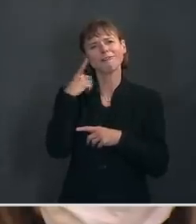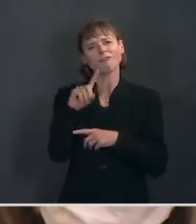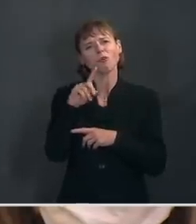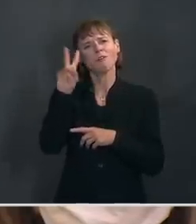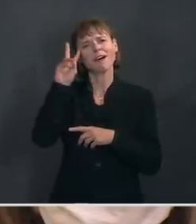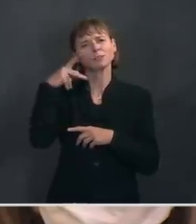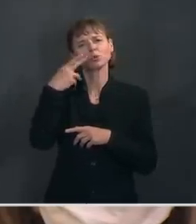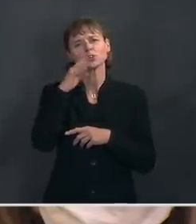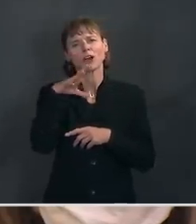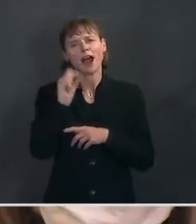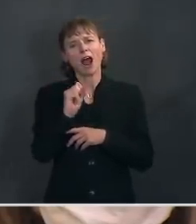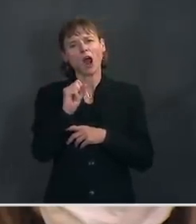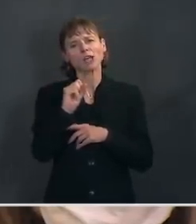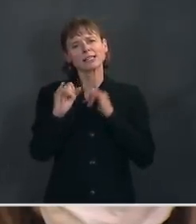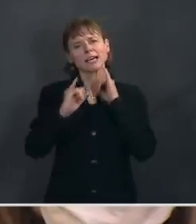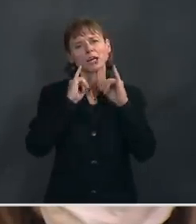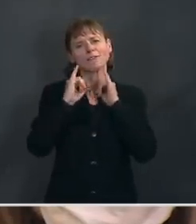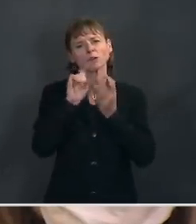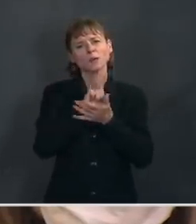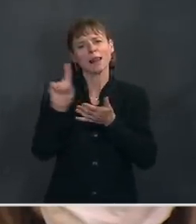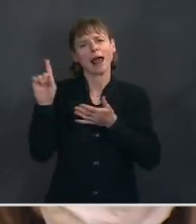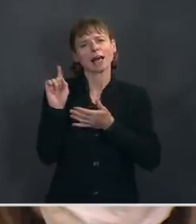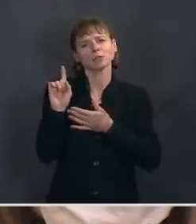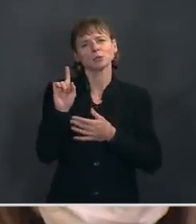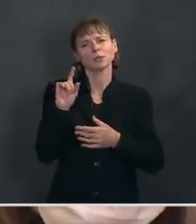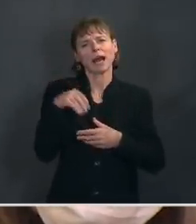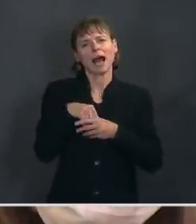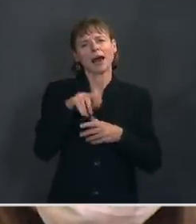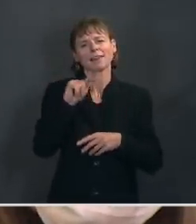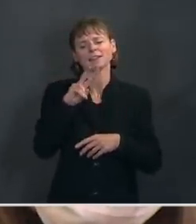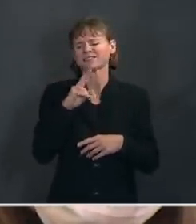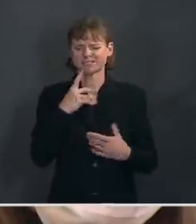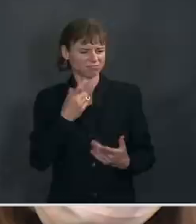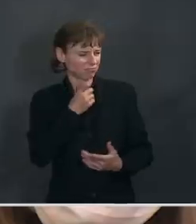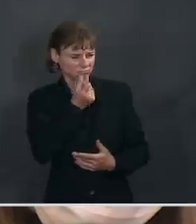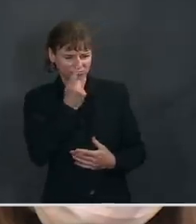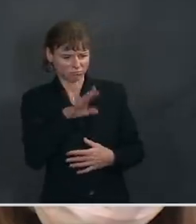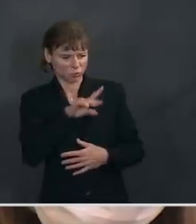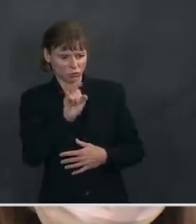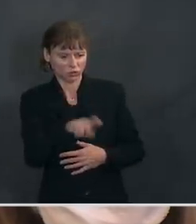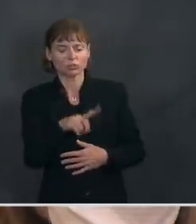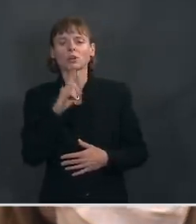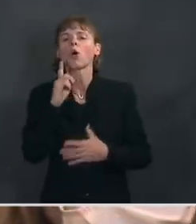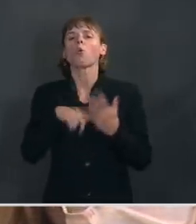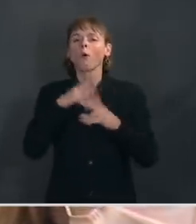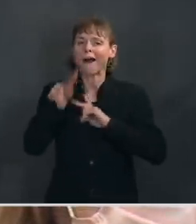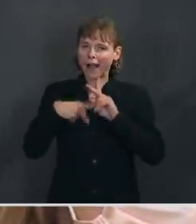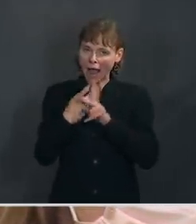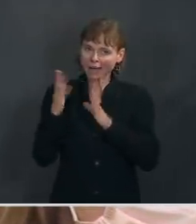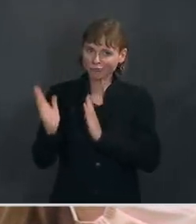stations yesterday, or last week? What kind of preparations -- Ms. Psaki: I'm not sure what your question is. The Press: What preparations went into Vice President